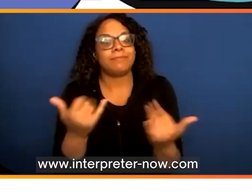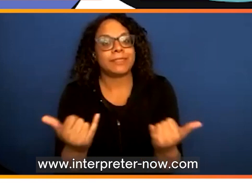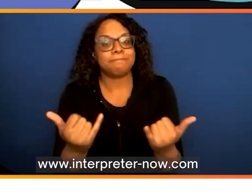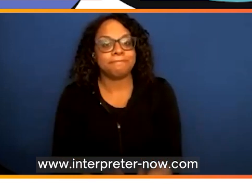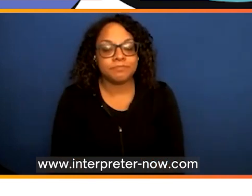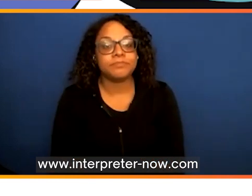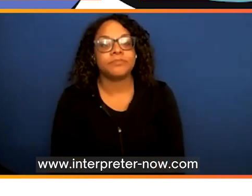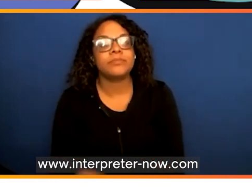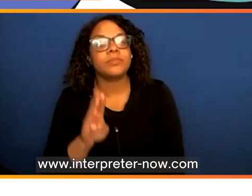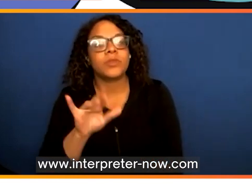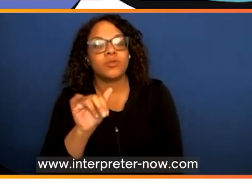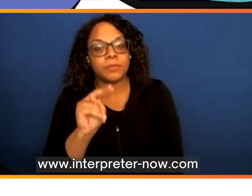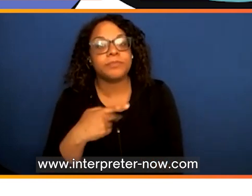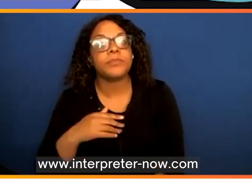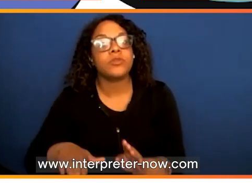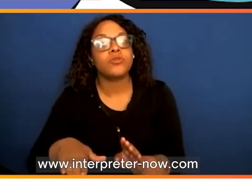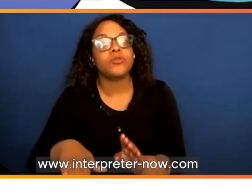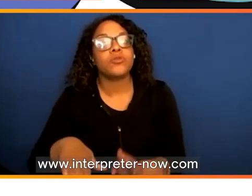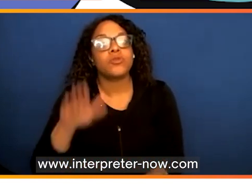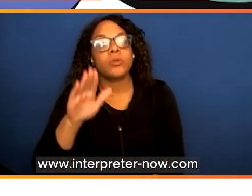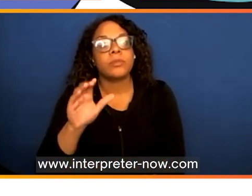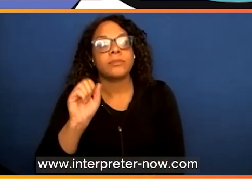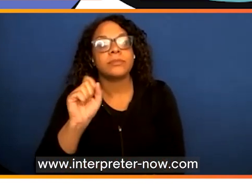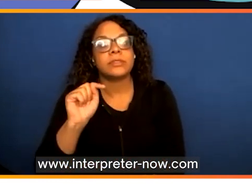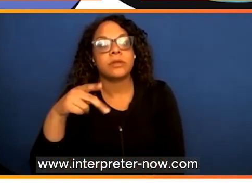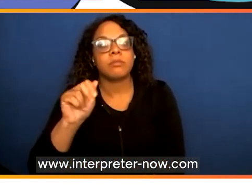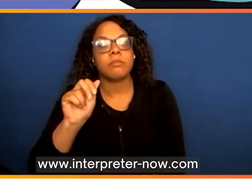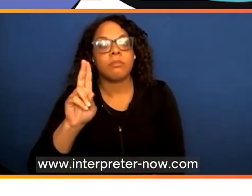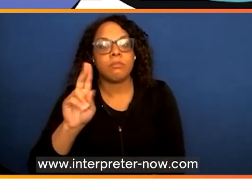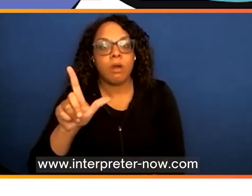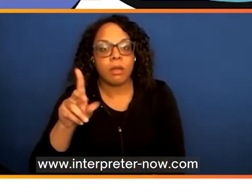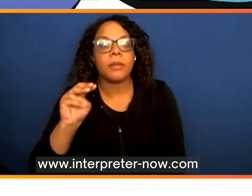Yeah. So I grew up in the suburbs of St. Paul, Minnesota. McGriff Heights is the